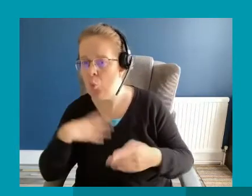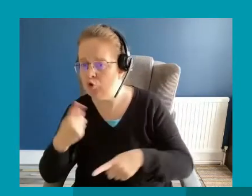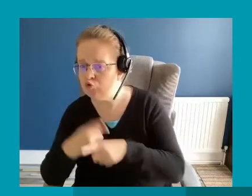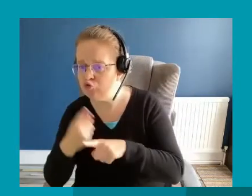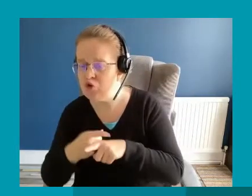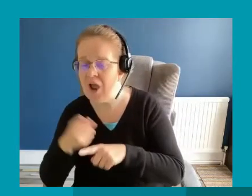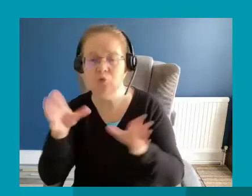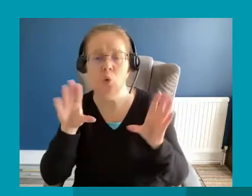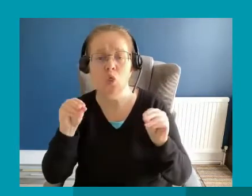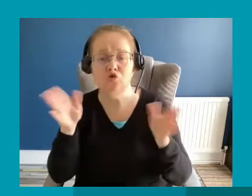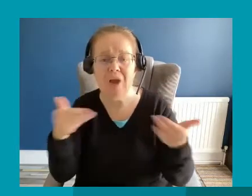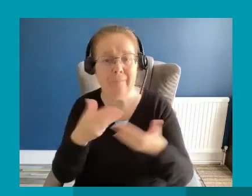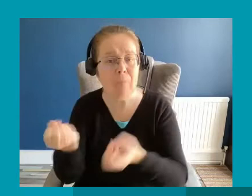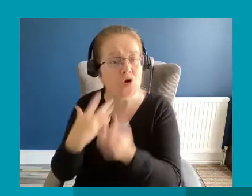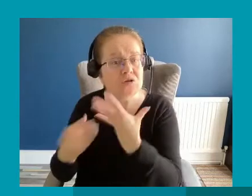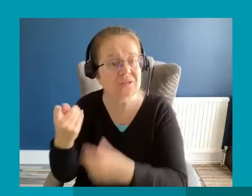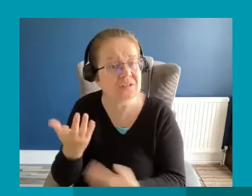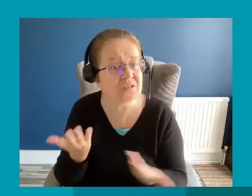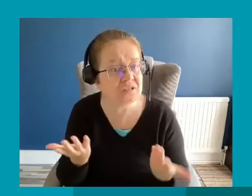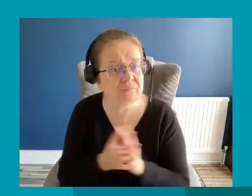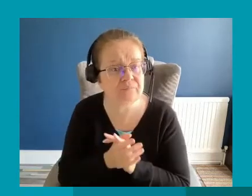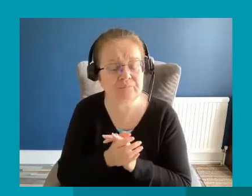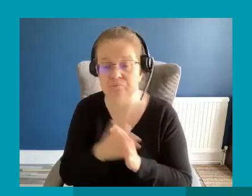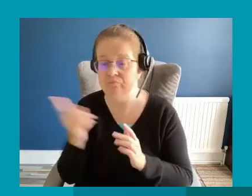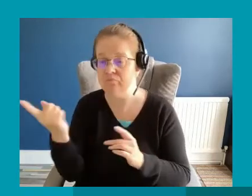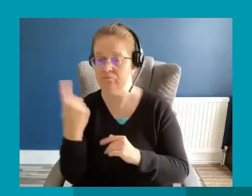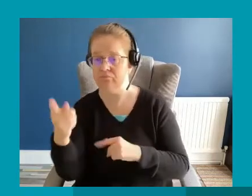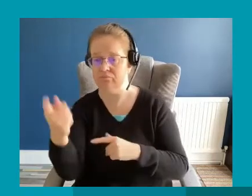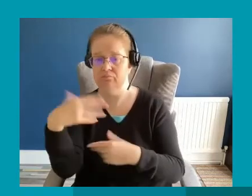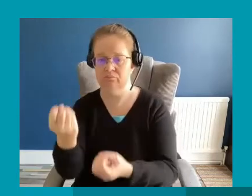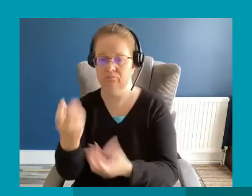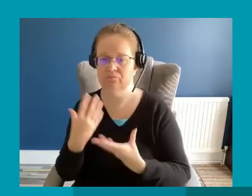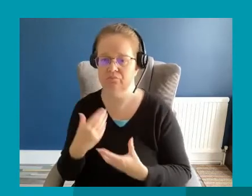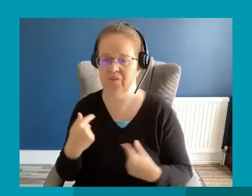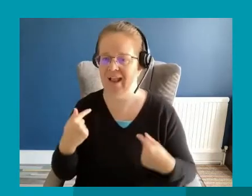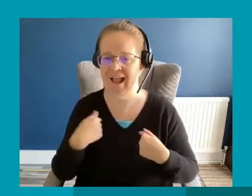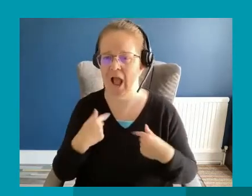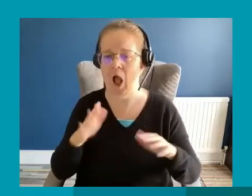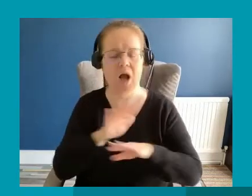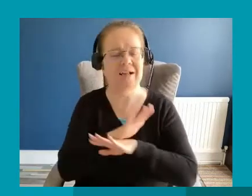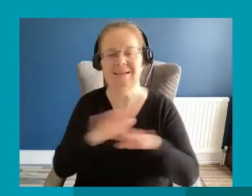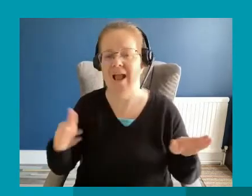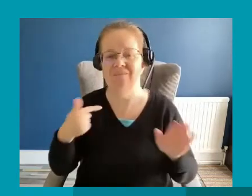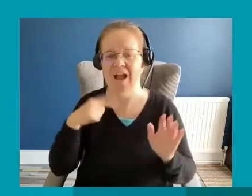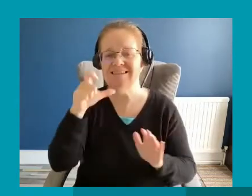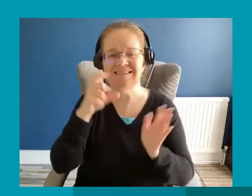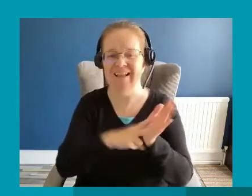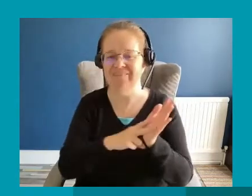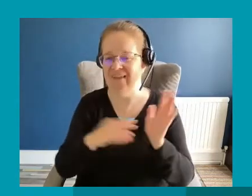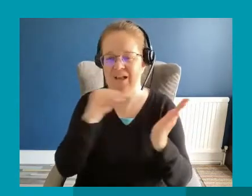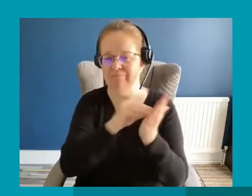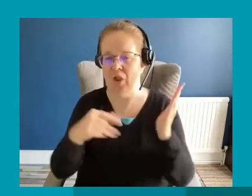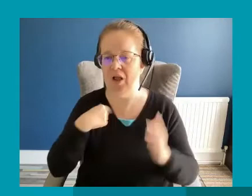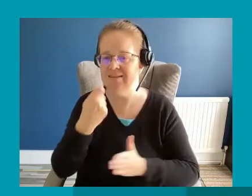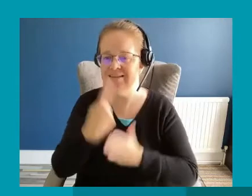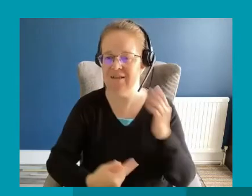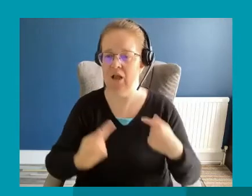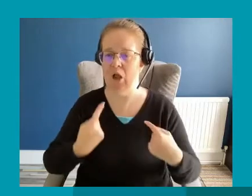up in the chat box Toby? OK, So someone has said I do not add my disability in my CV so some of my experience within the